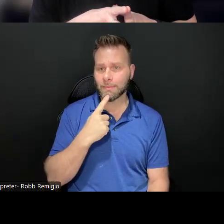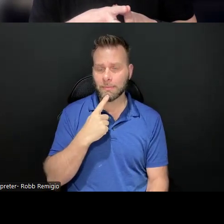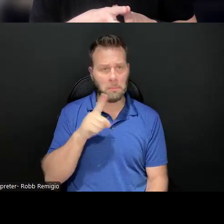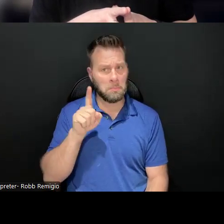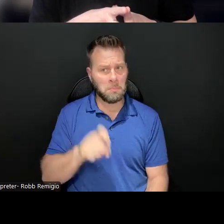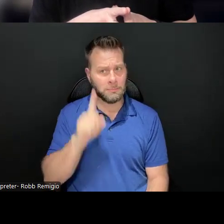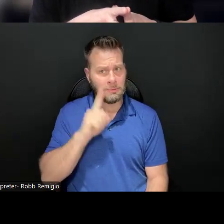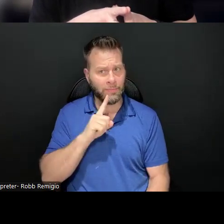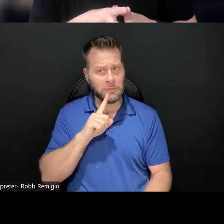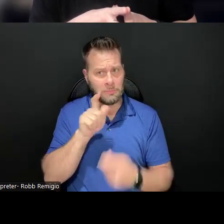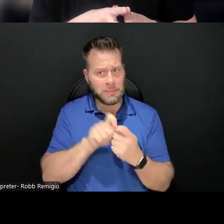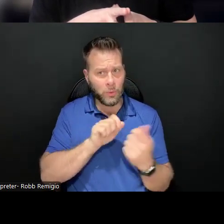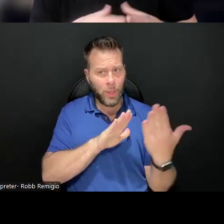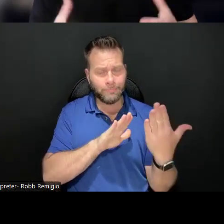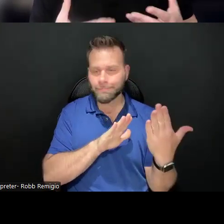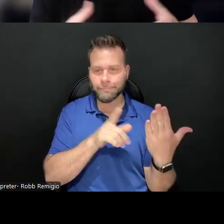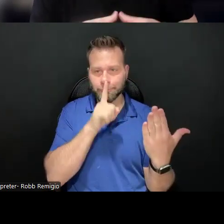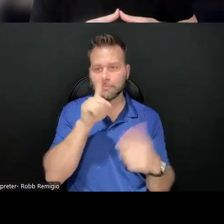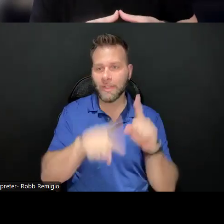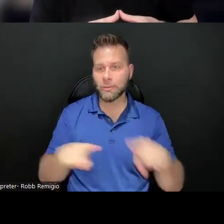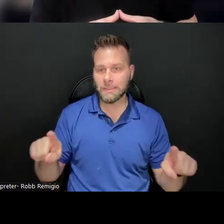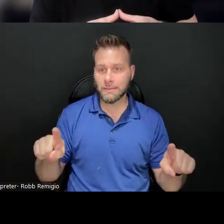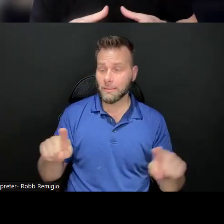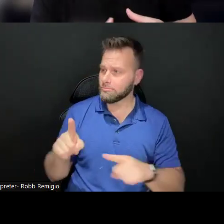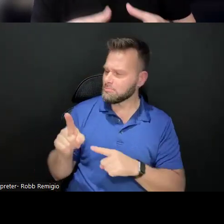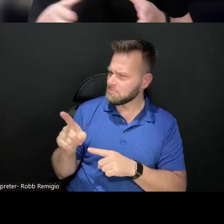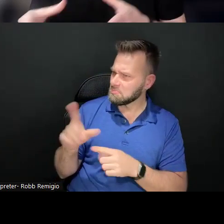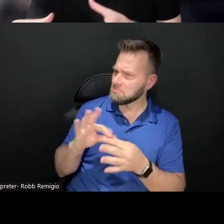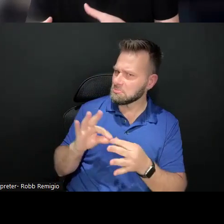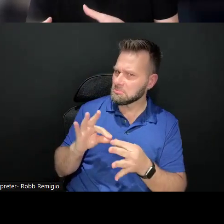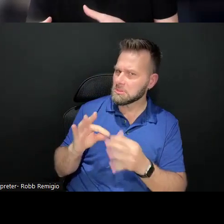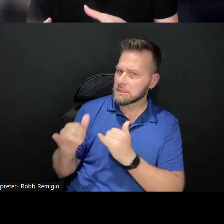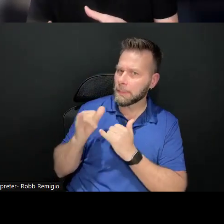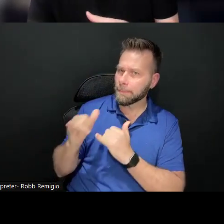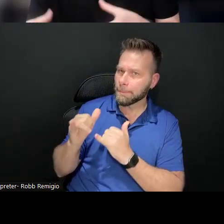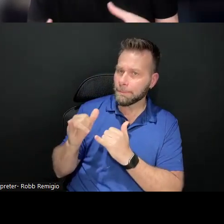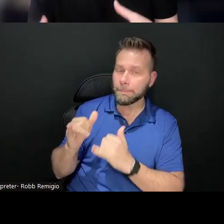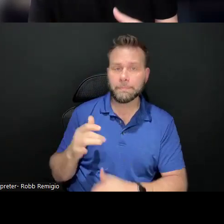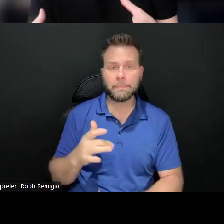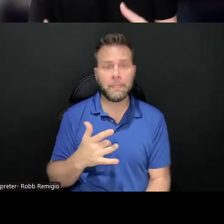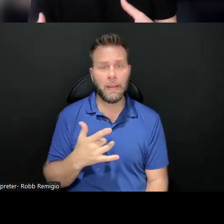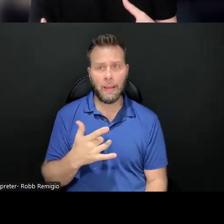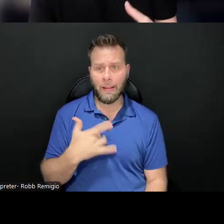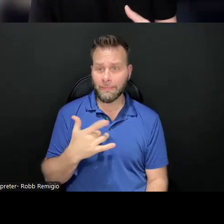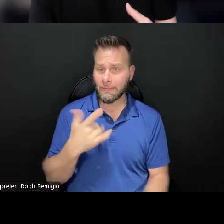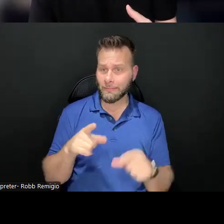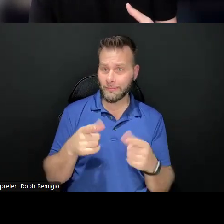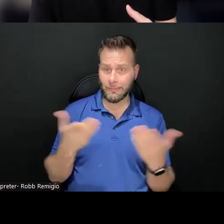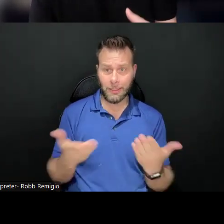deeply, he said, there is no one That's something really I believe that myself. Again, it goes back to what I said at the beginning.